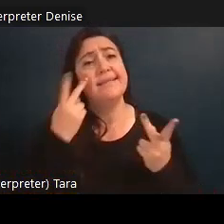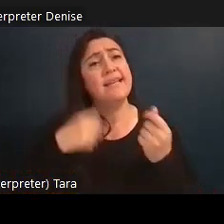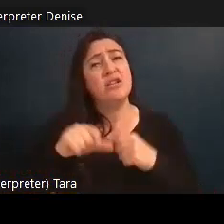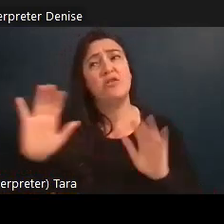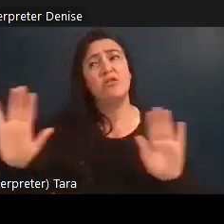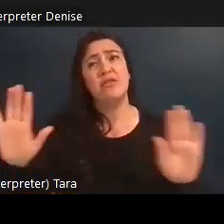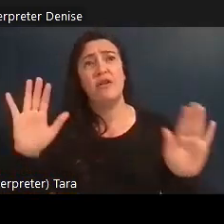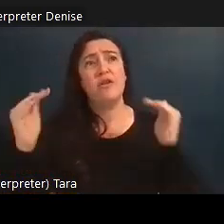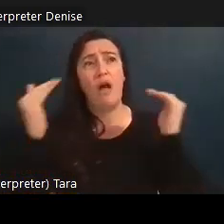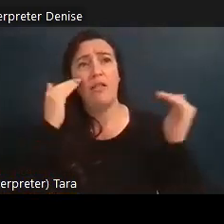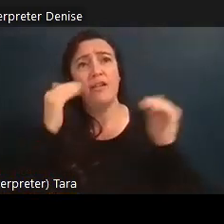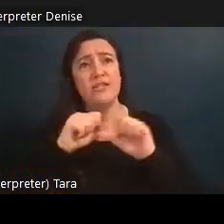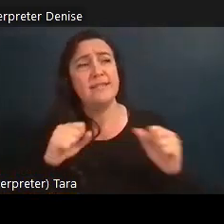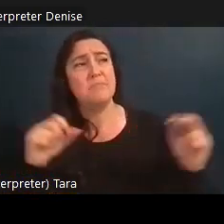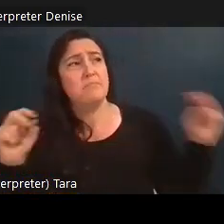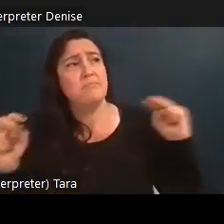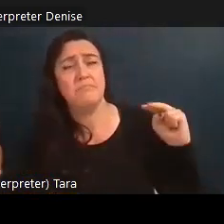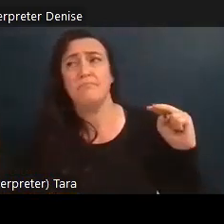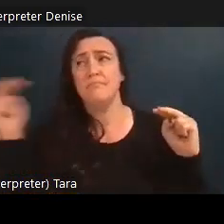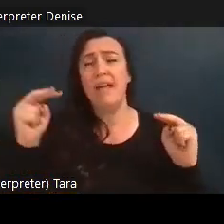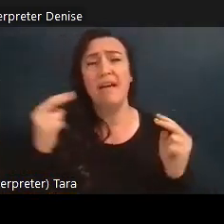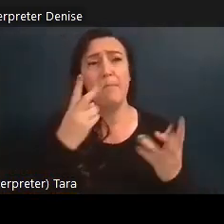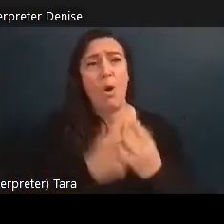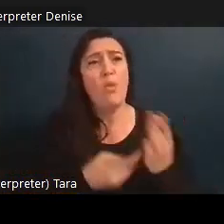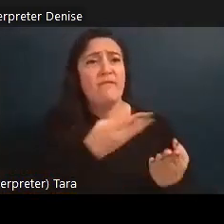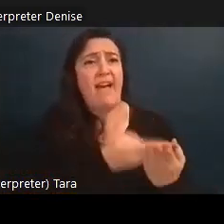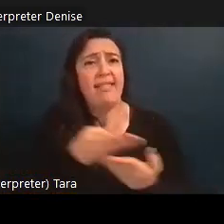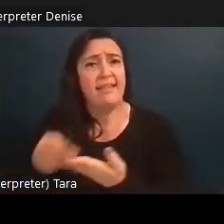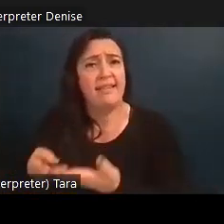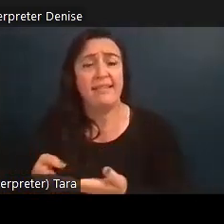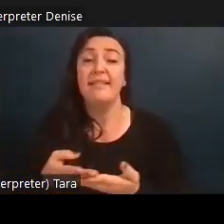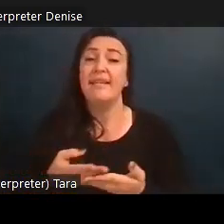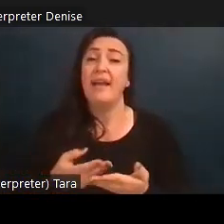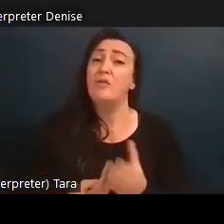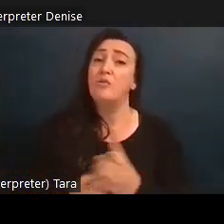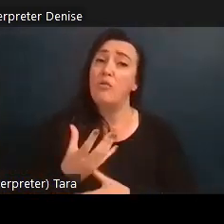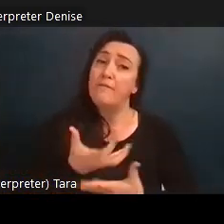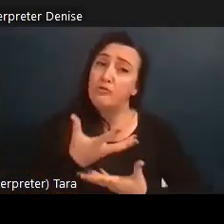And over time, that growth of trust built the capacity for